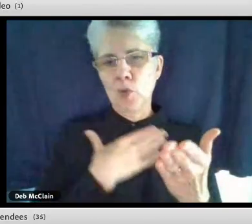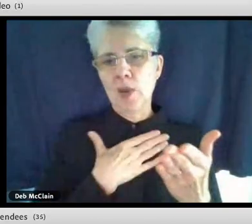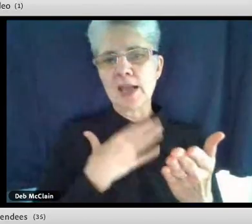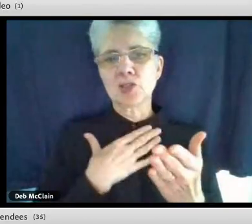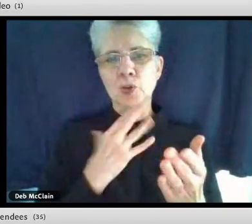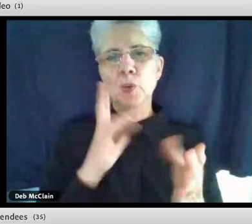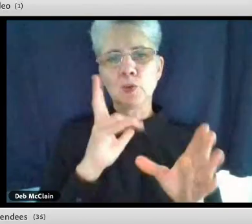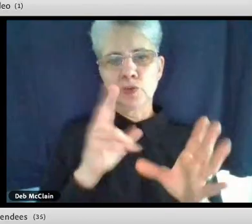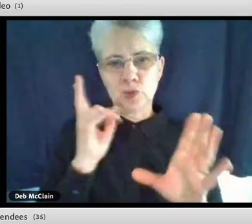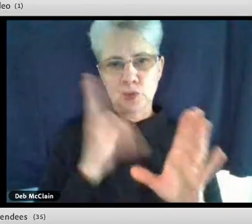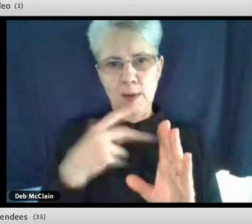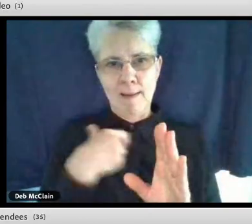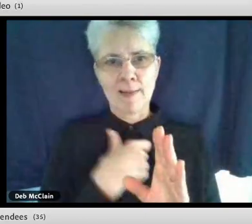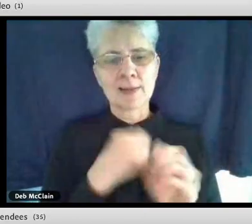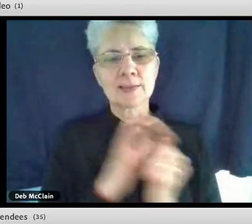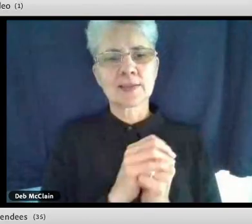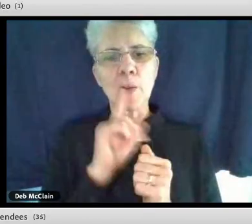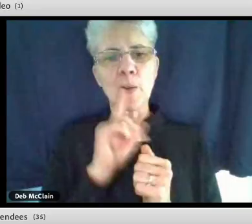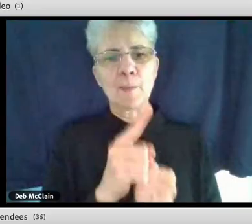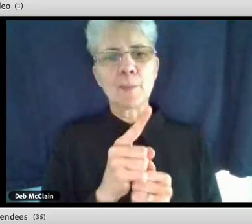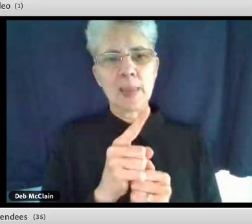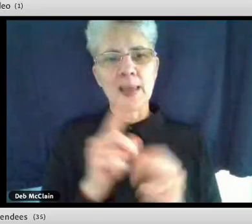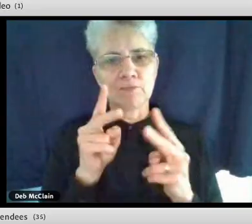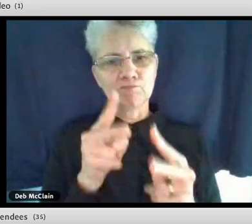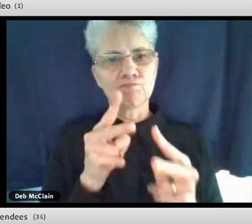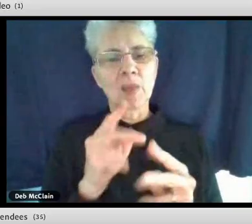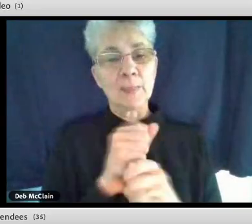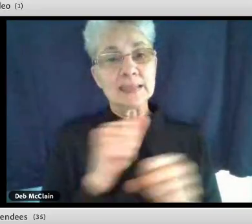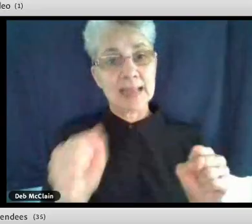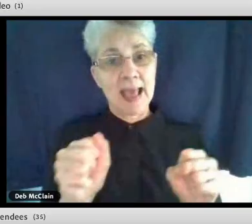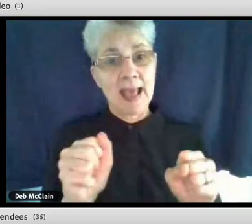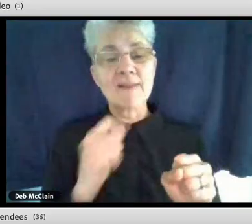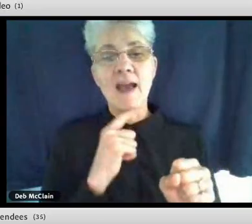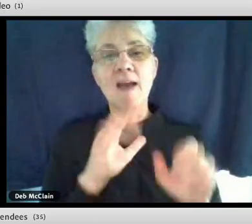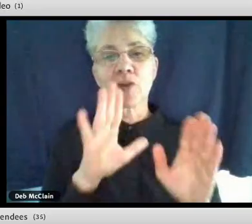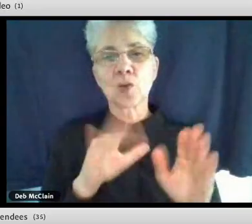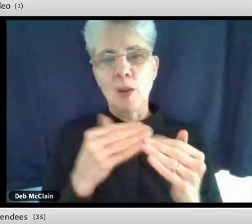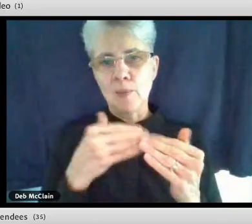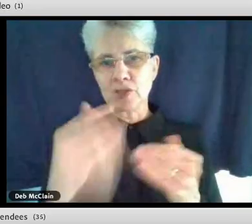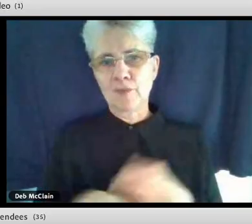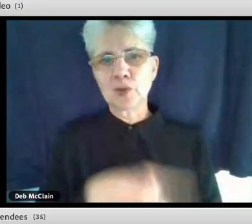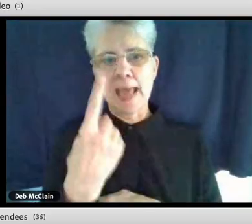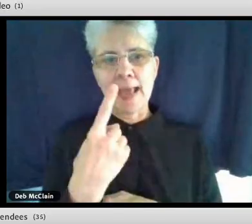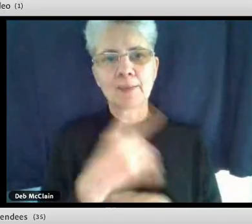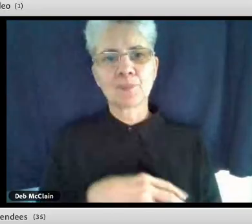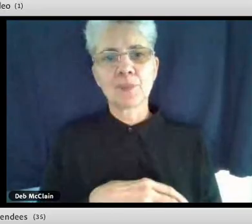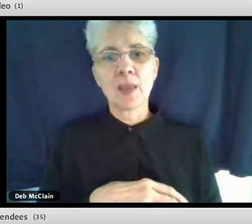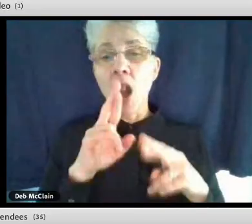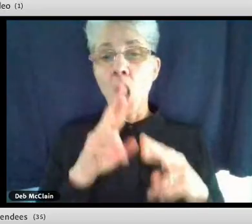and I hope your weekend coming up is just fantastic. And I'm going to stop the recording now, but we are going to keep the webinar open